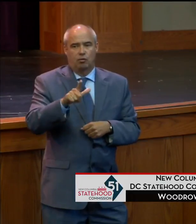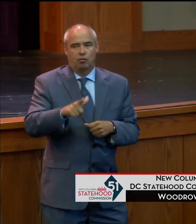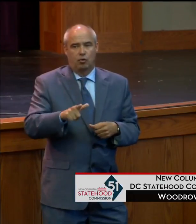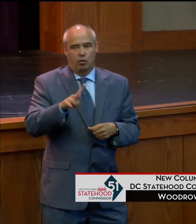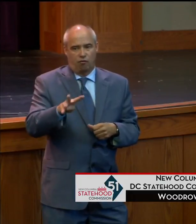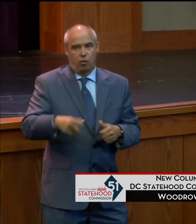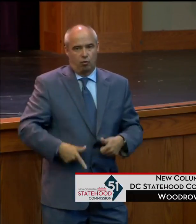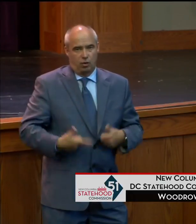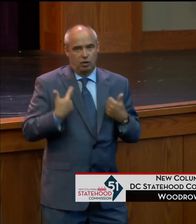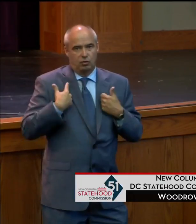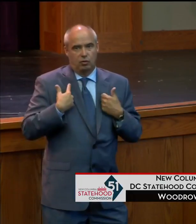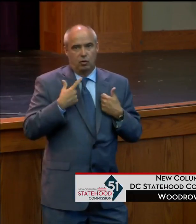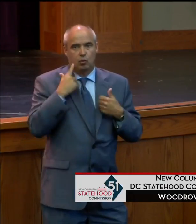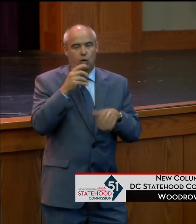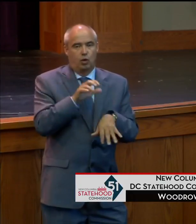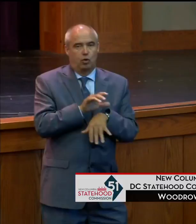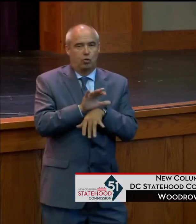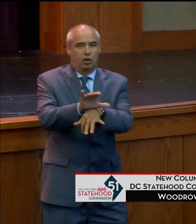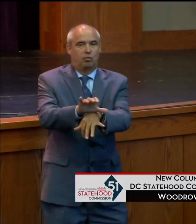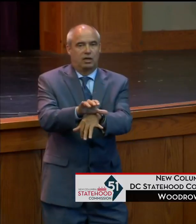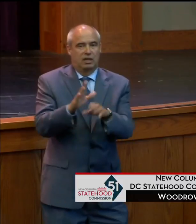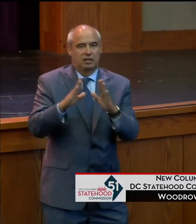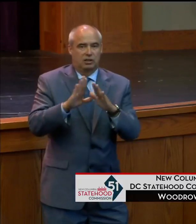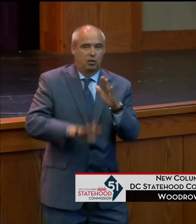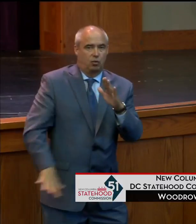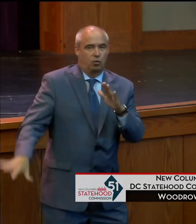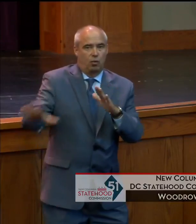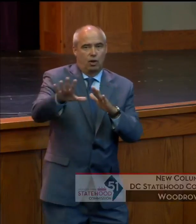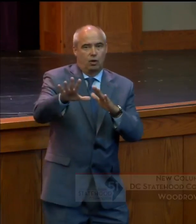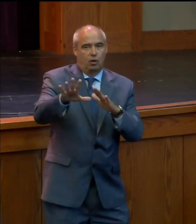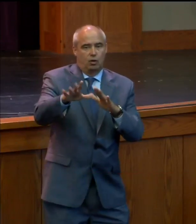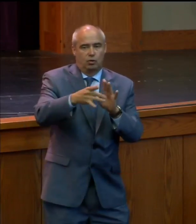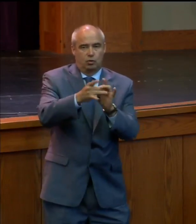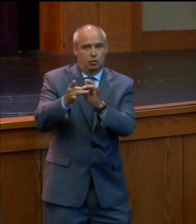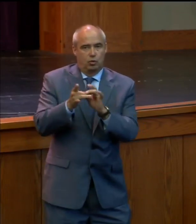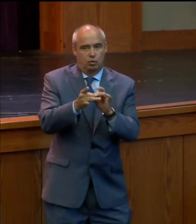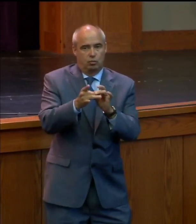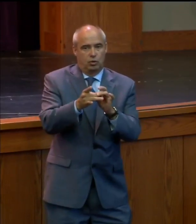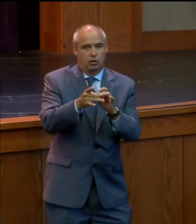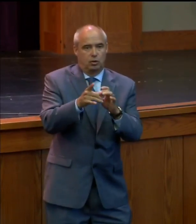A GRASSROOTS CITY-WIDE COALITION OF DISRUPTORS WHO HAVE A CLEAR